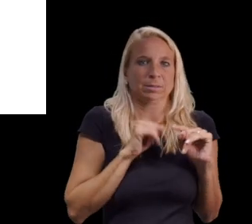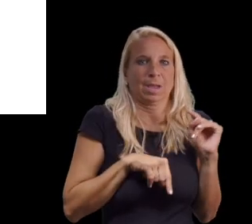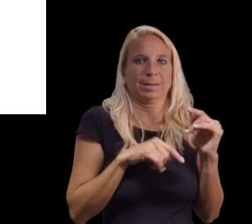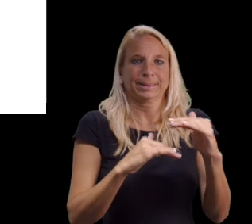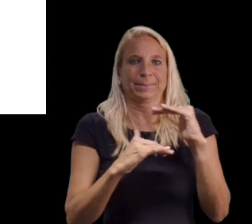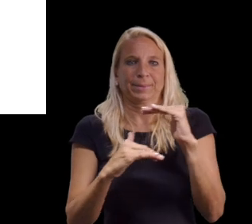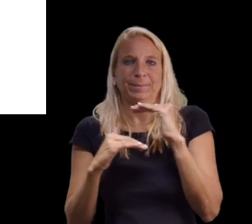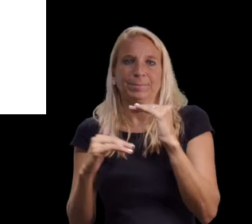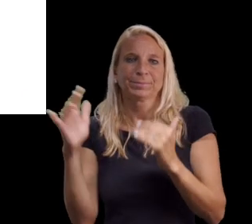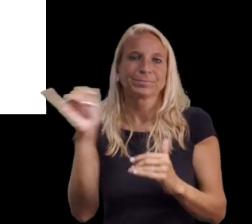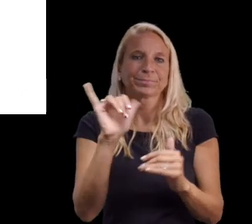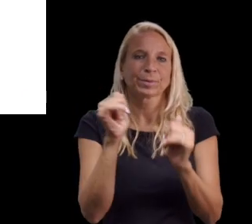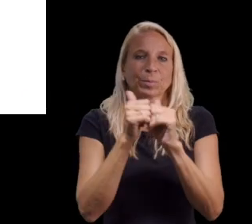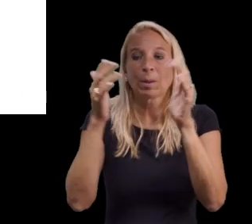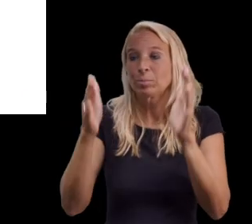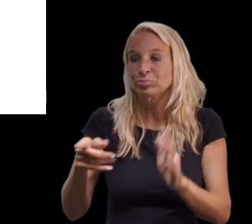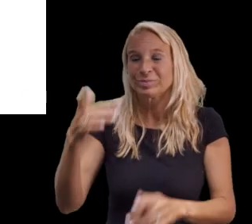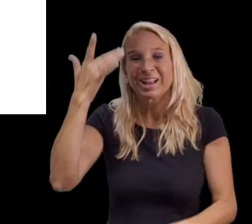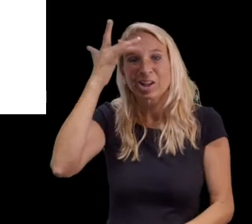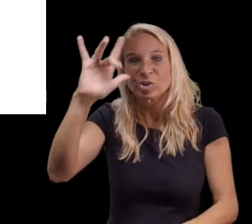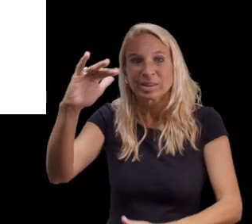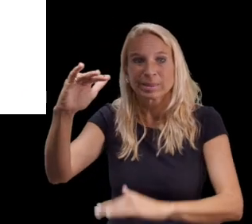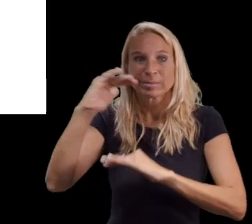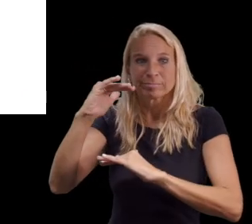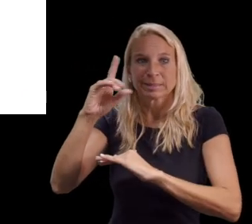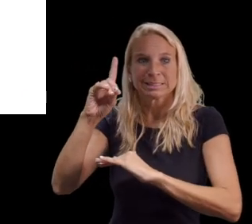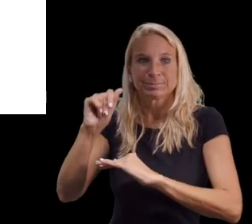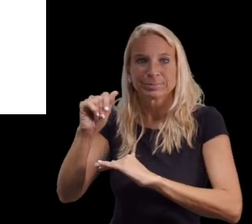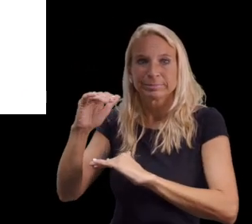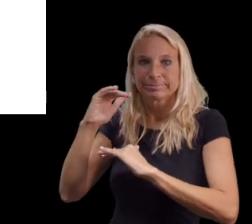similar again to a person with an intellectual disability